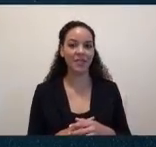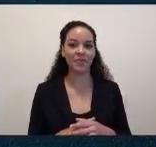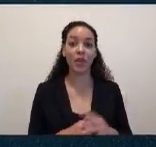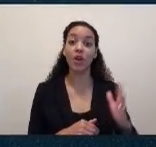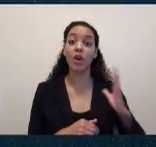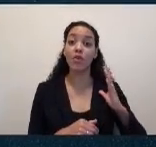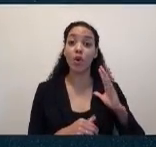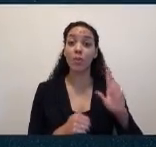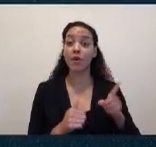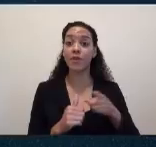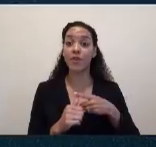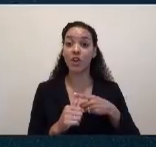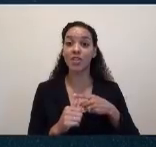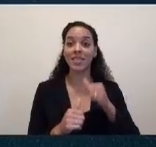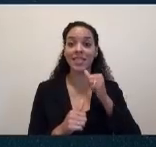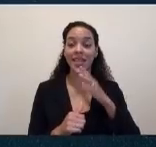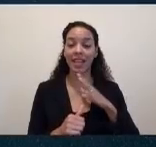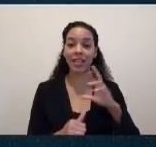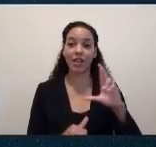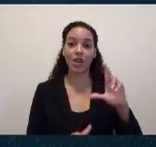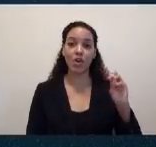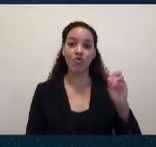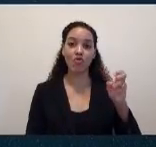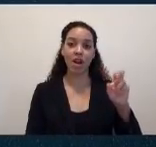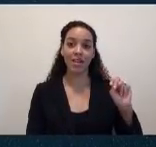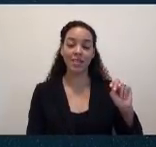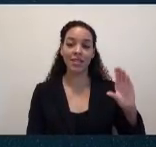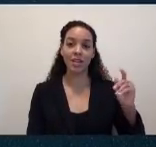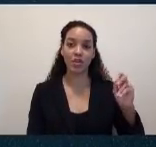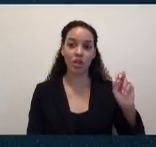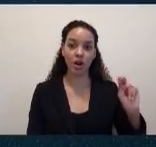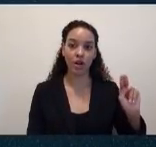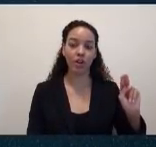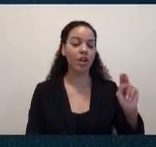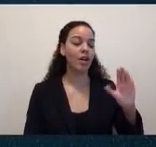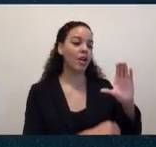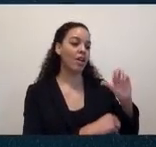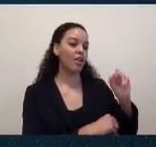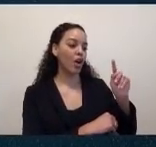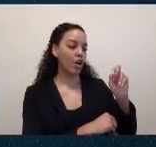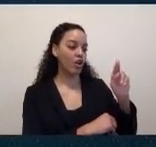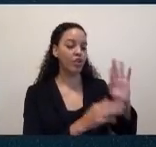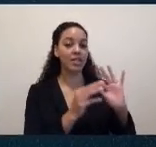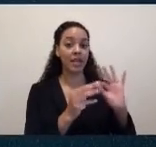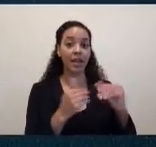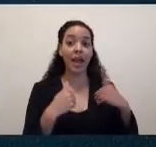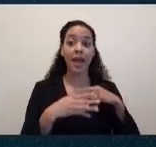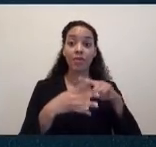once said there are only four kinds of people, people who are caregivers or will be caregivers